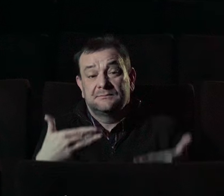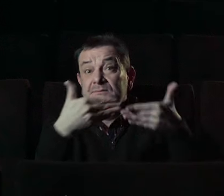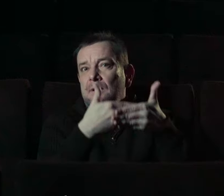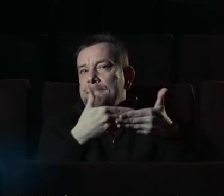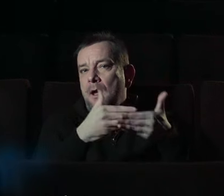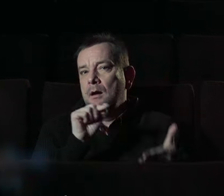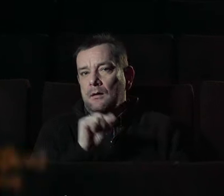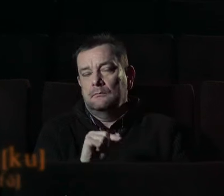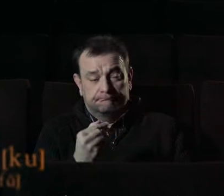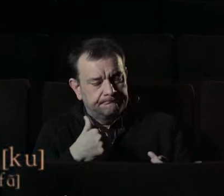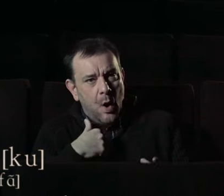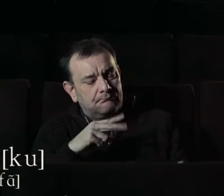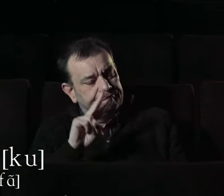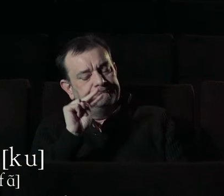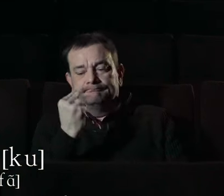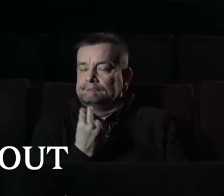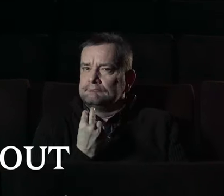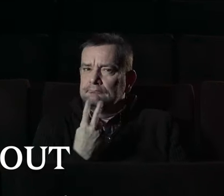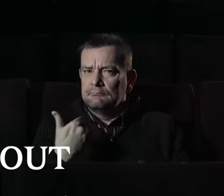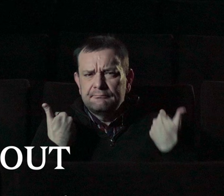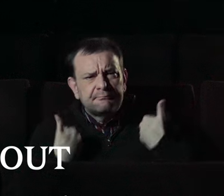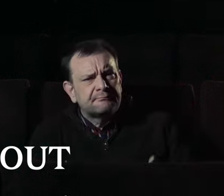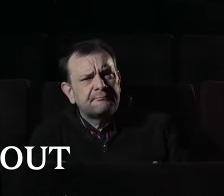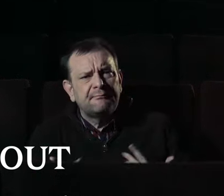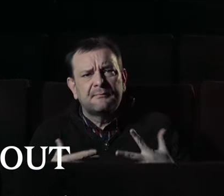Cinema also allows you to look at yourself.